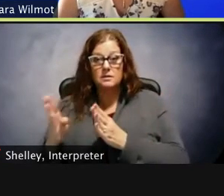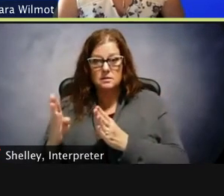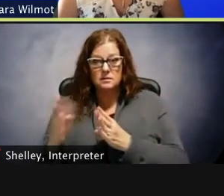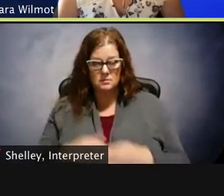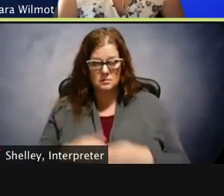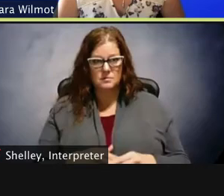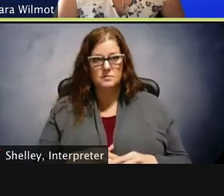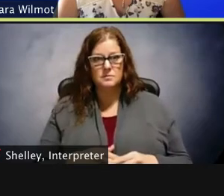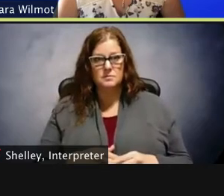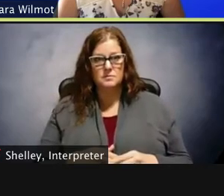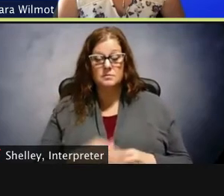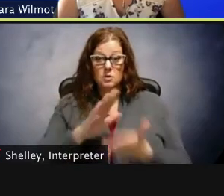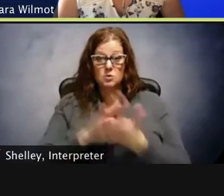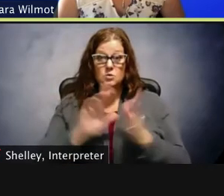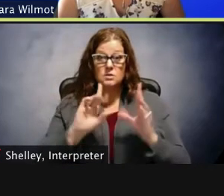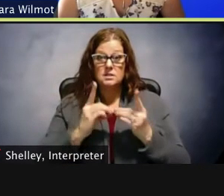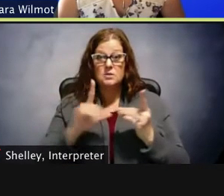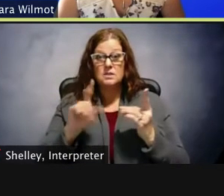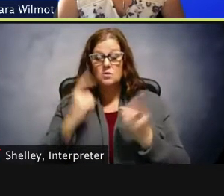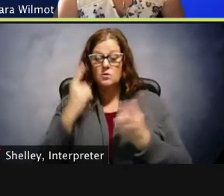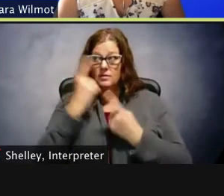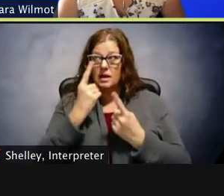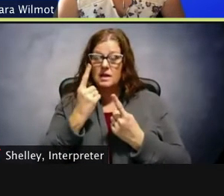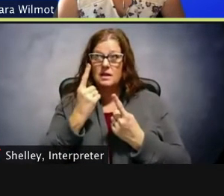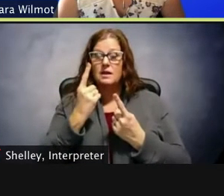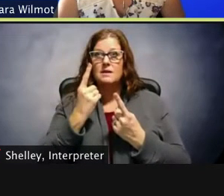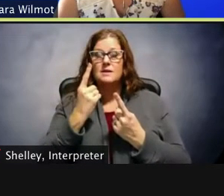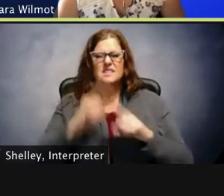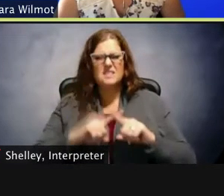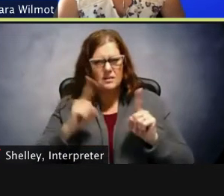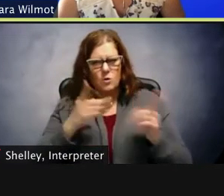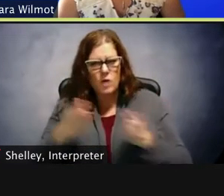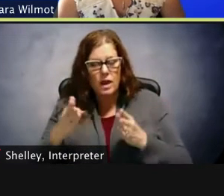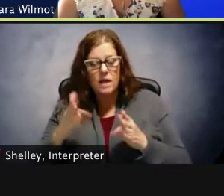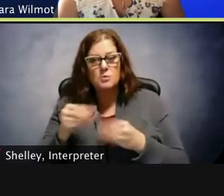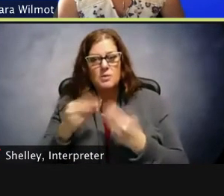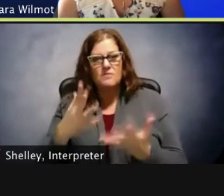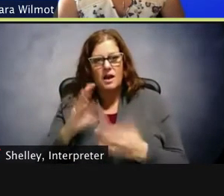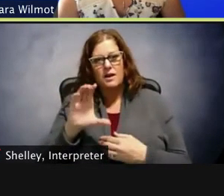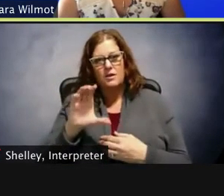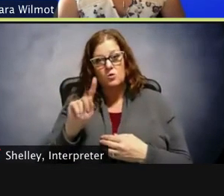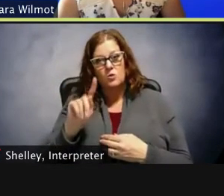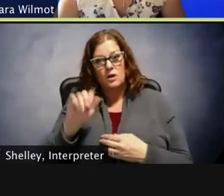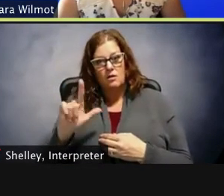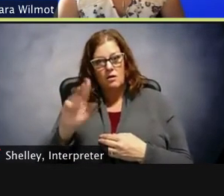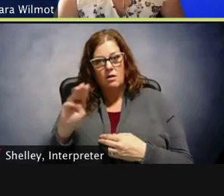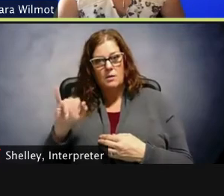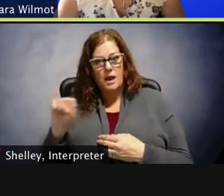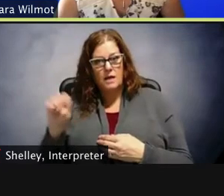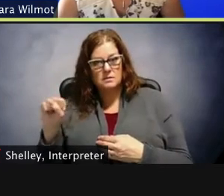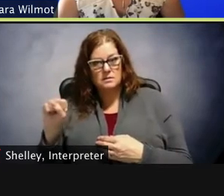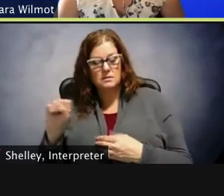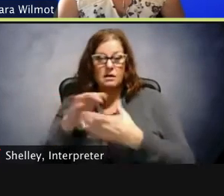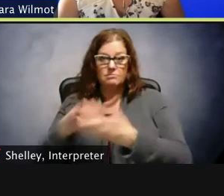A school district may need to think outside of the box to provide students with critical mass. They may need to collaborate with another district.